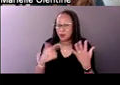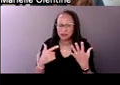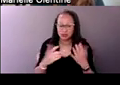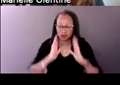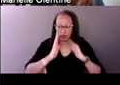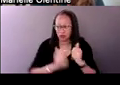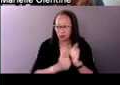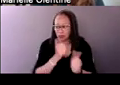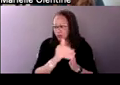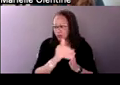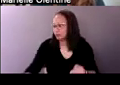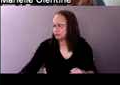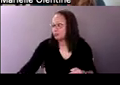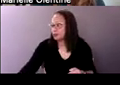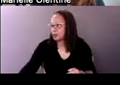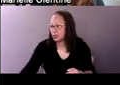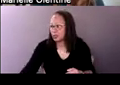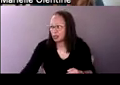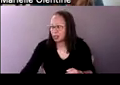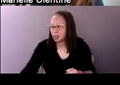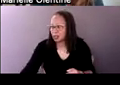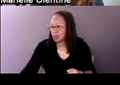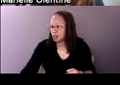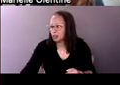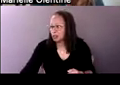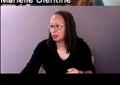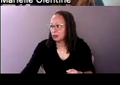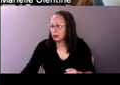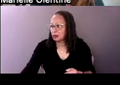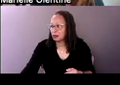all imagine that our film does amazingly, and that